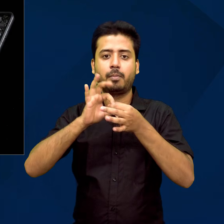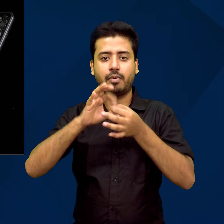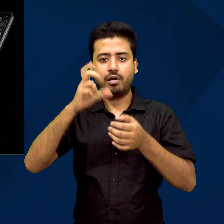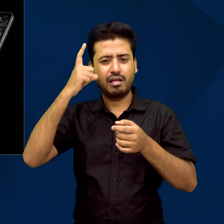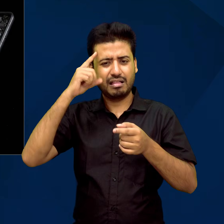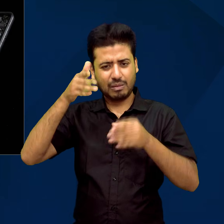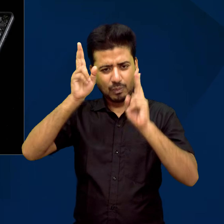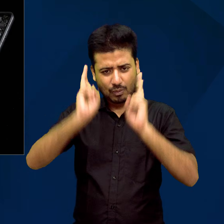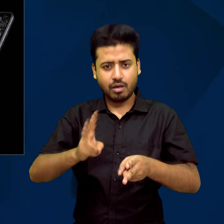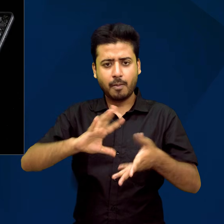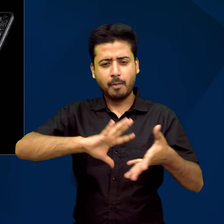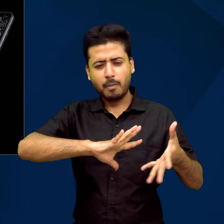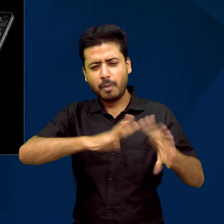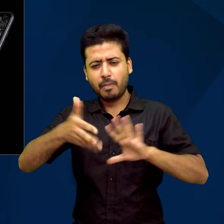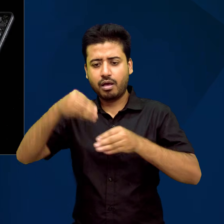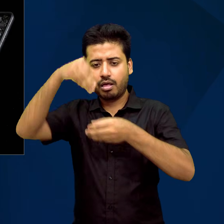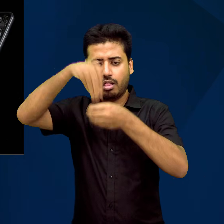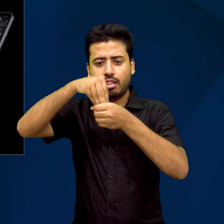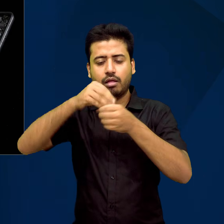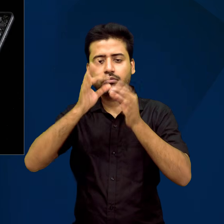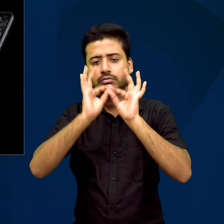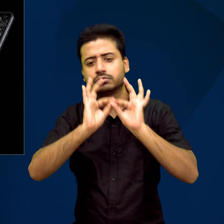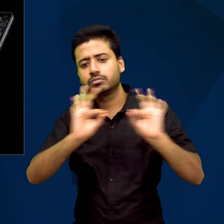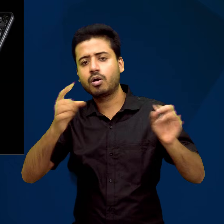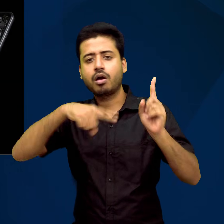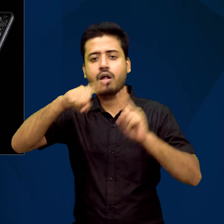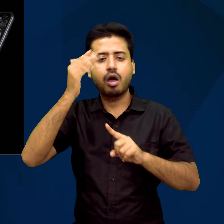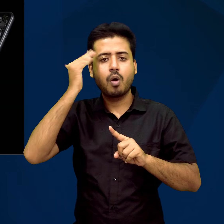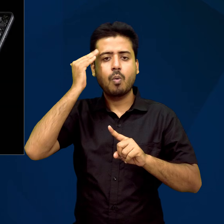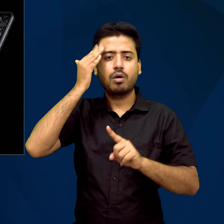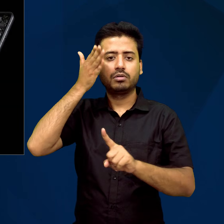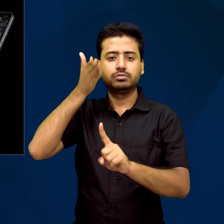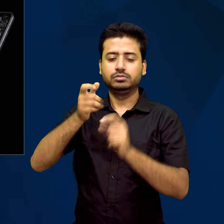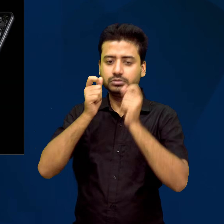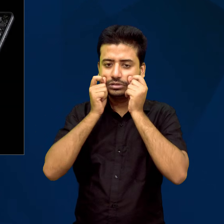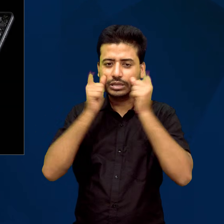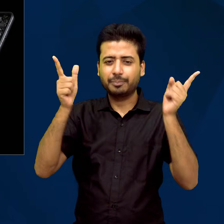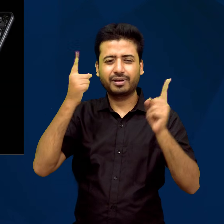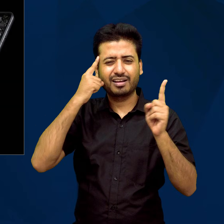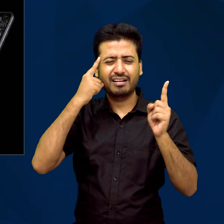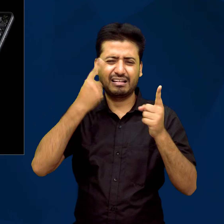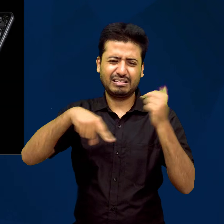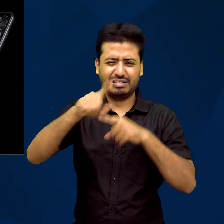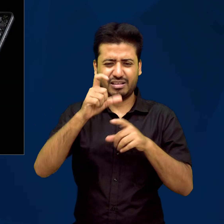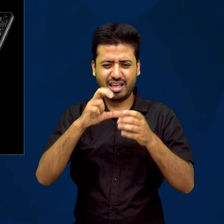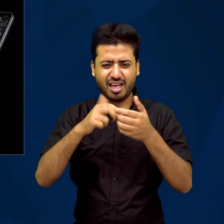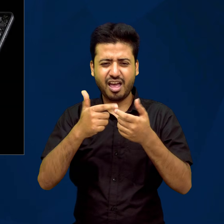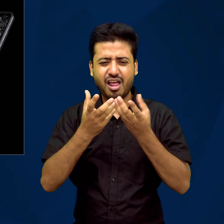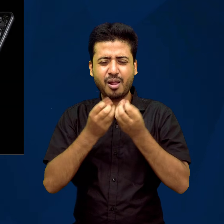A thin paper-like separator is placed inside the zinc can. This paper is coated with starches and